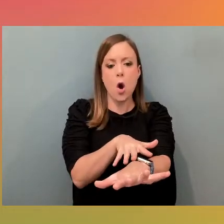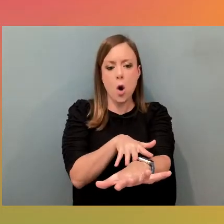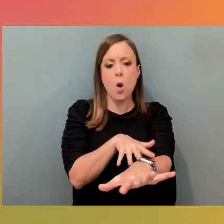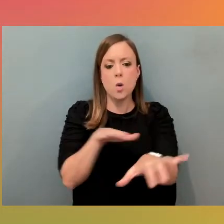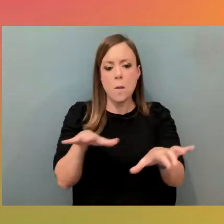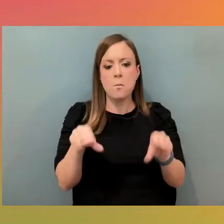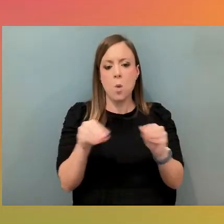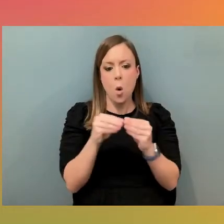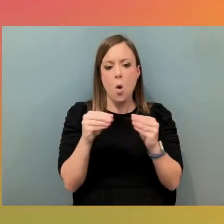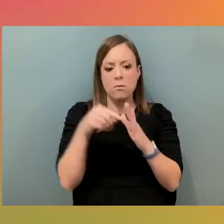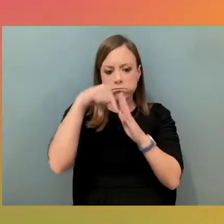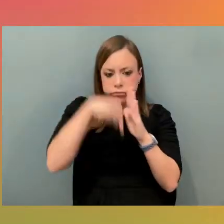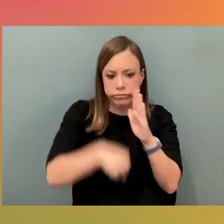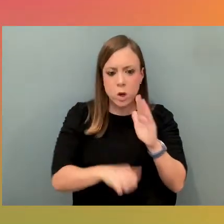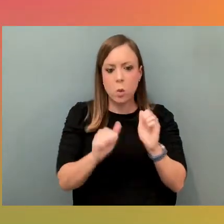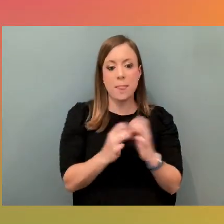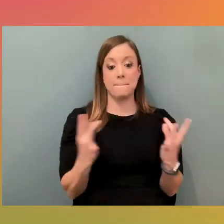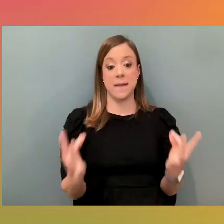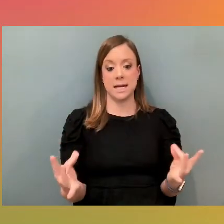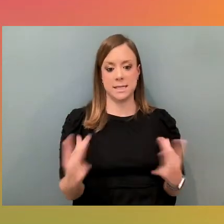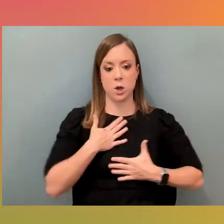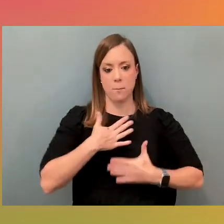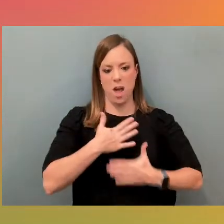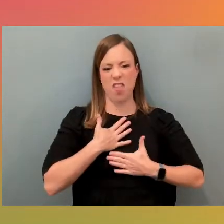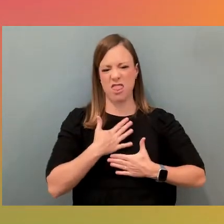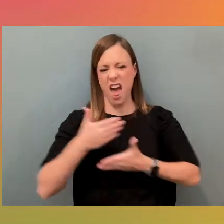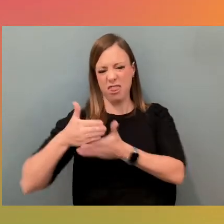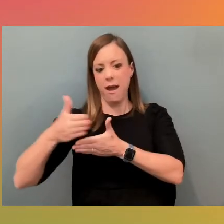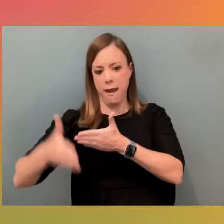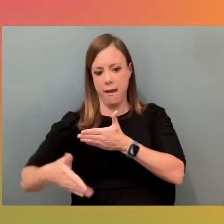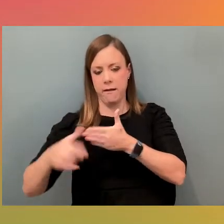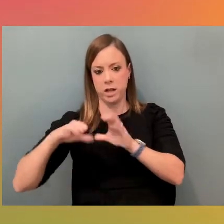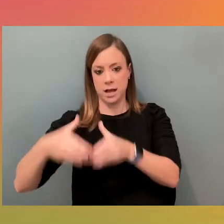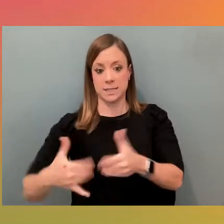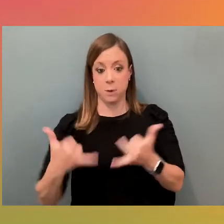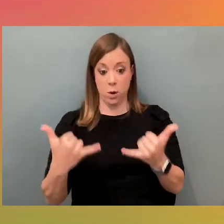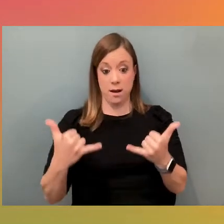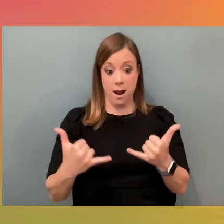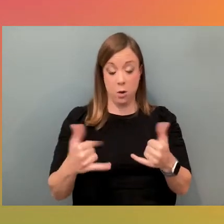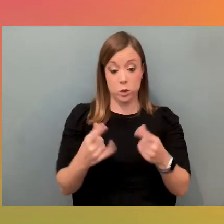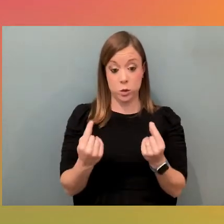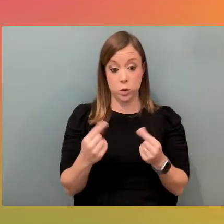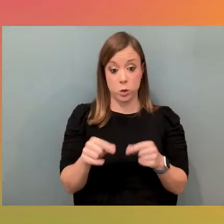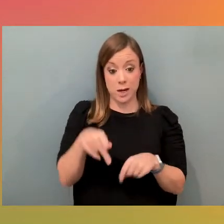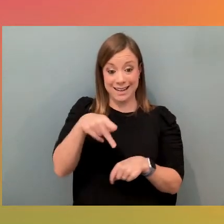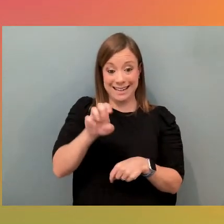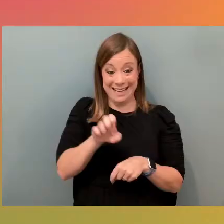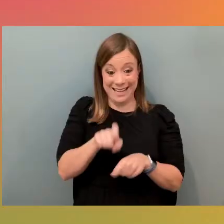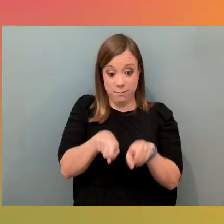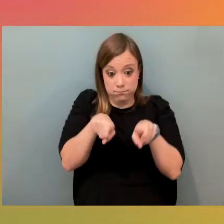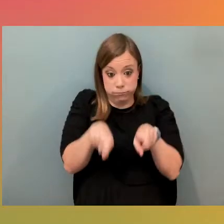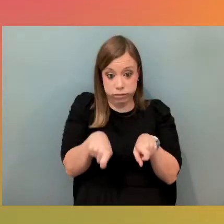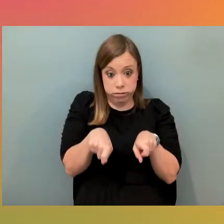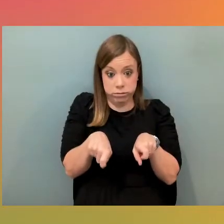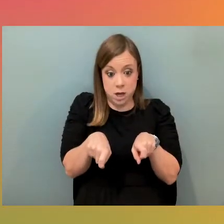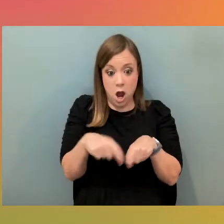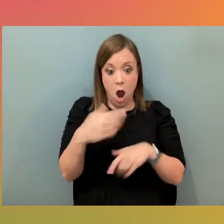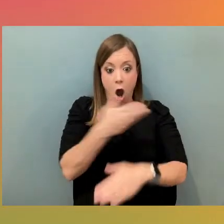TO SLOW DOWN A LITTLE BIT TOWARDS THE END OF CLASS WITH MEDITATION AND BREATH WORK FOR